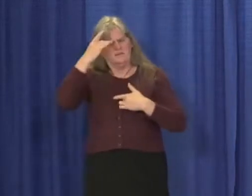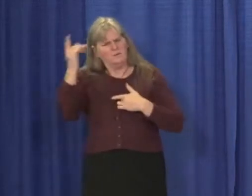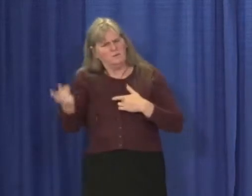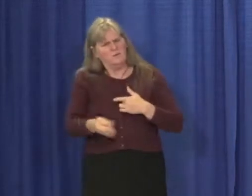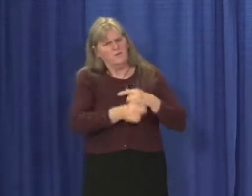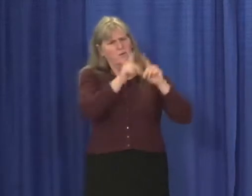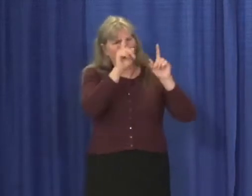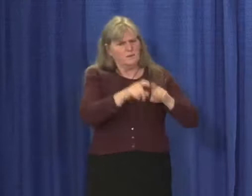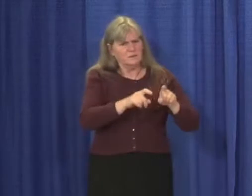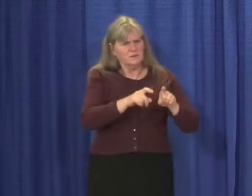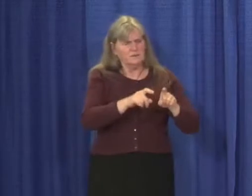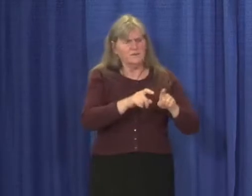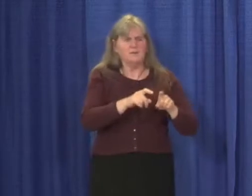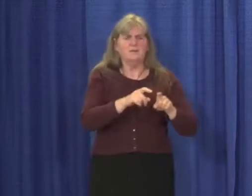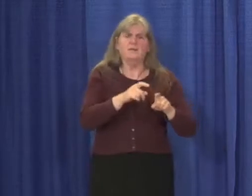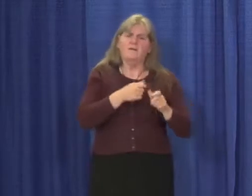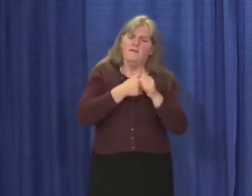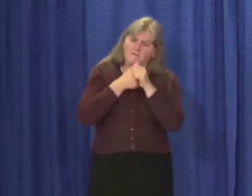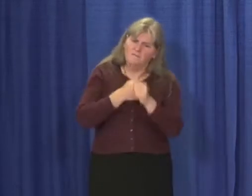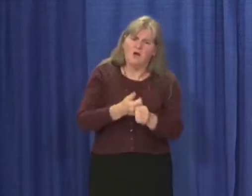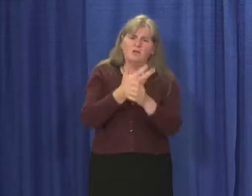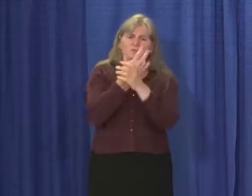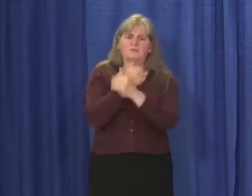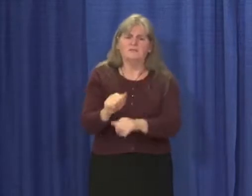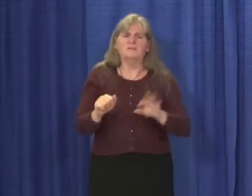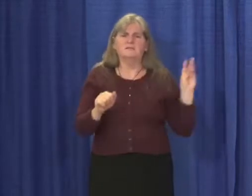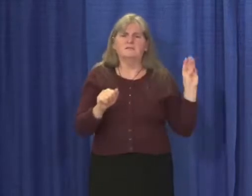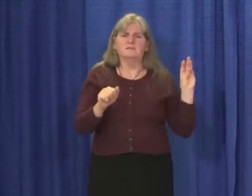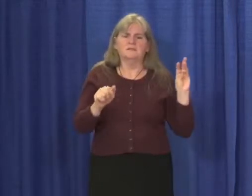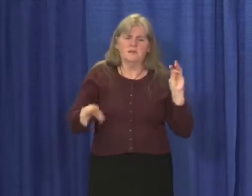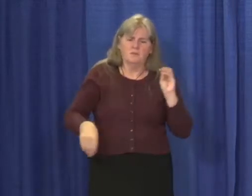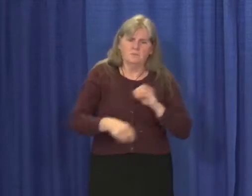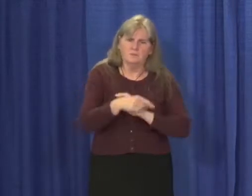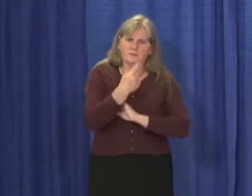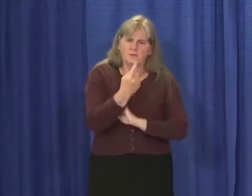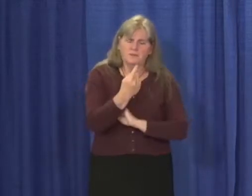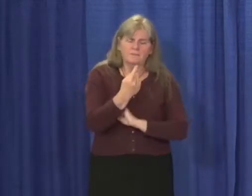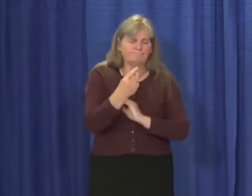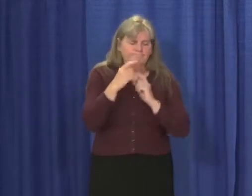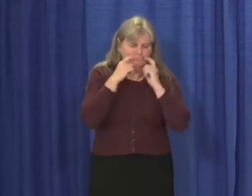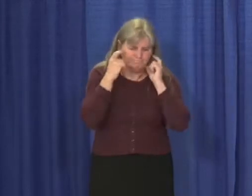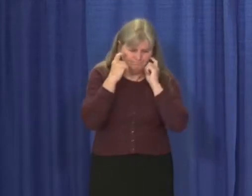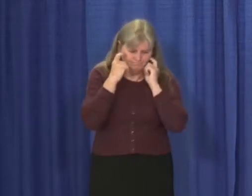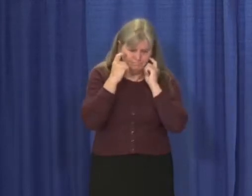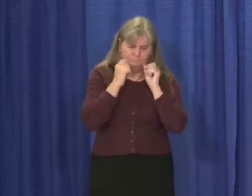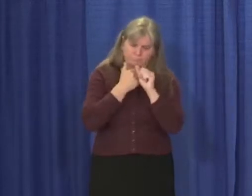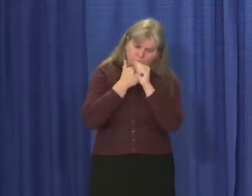plus one must stay in place until we can look forward to the next steps towards the end of